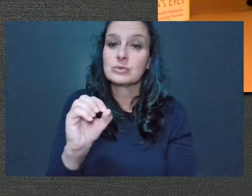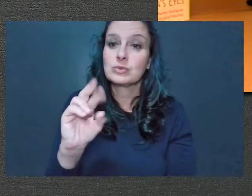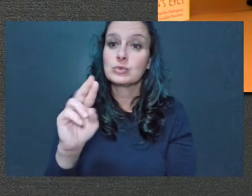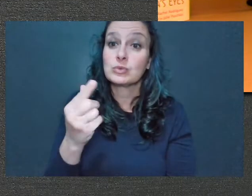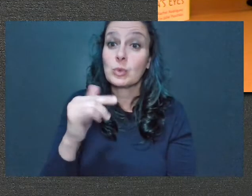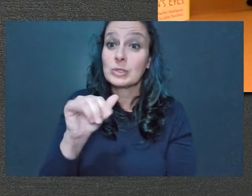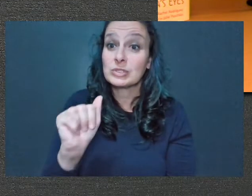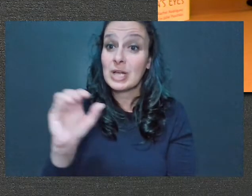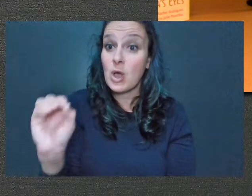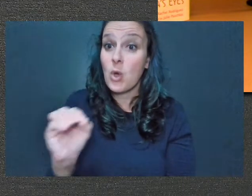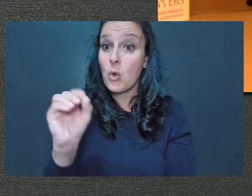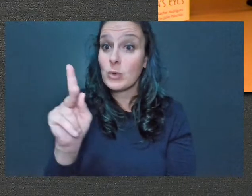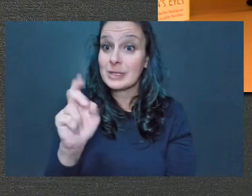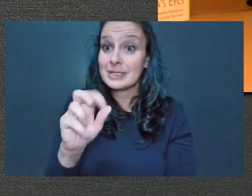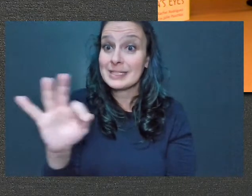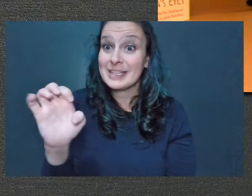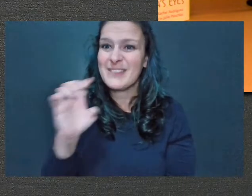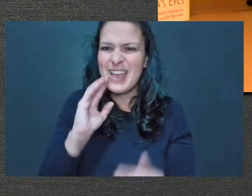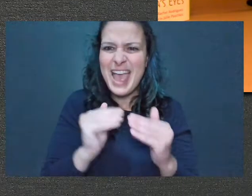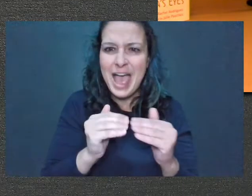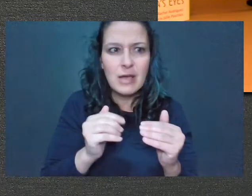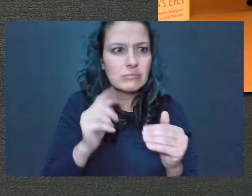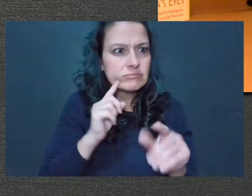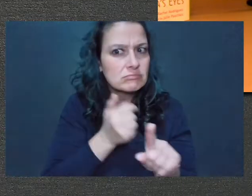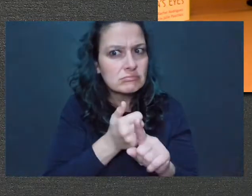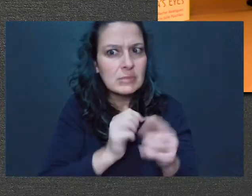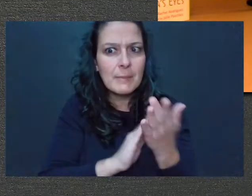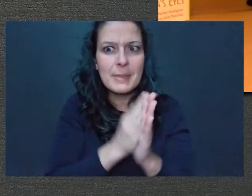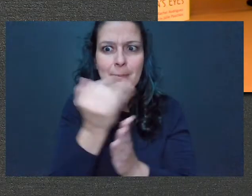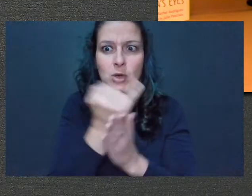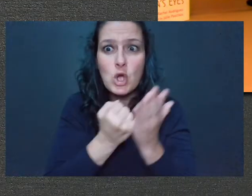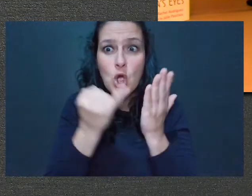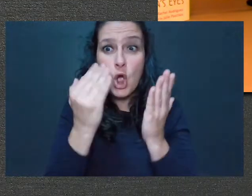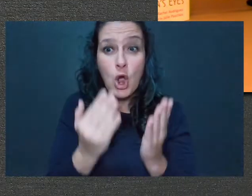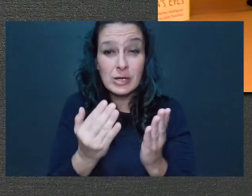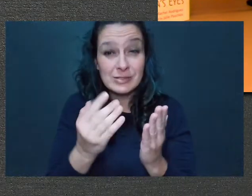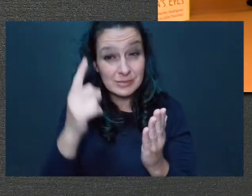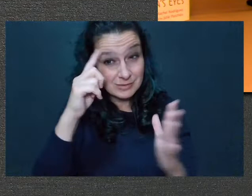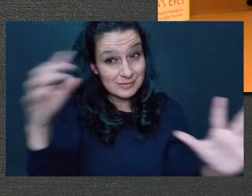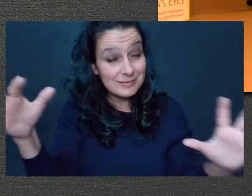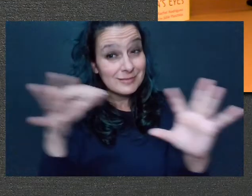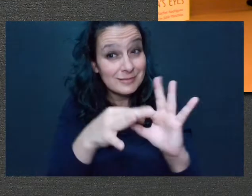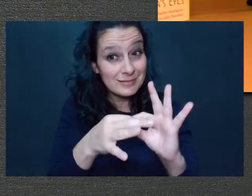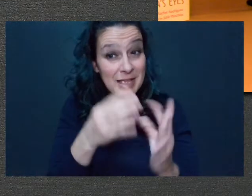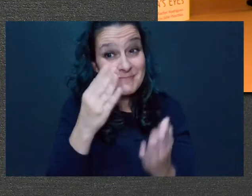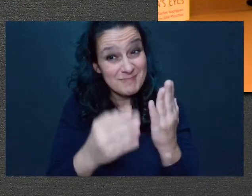and how she got started becoming an artist. Are you making a connection? This might be you.